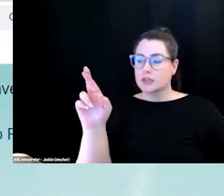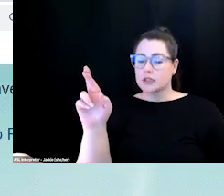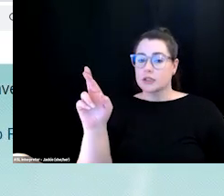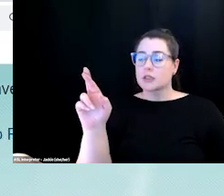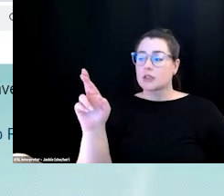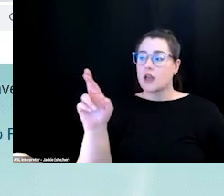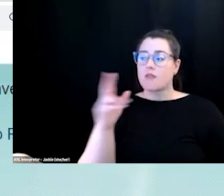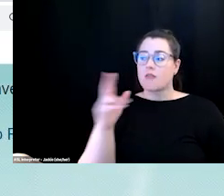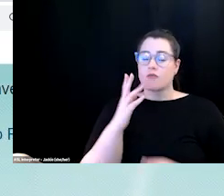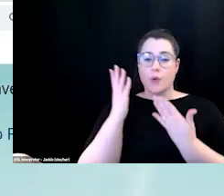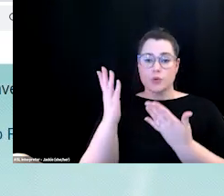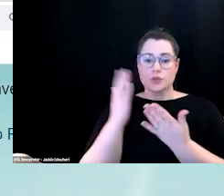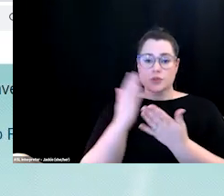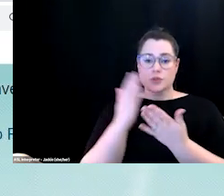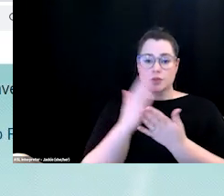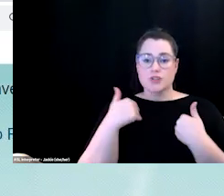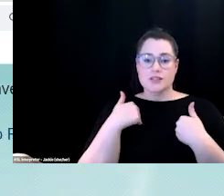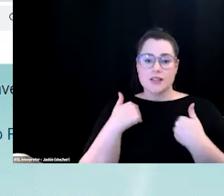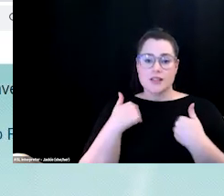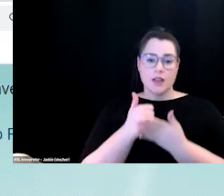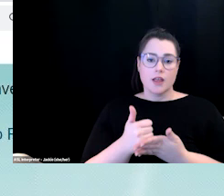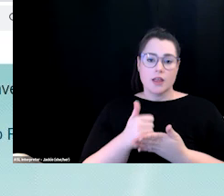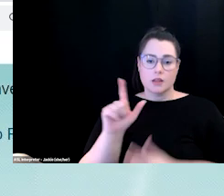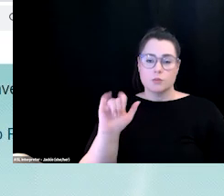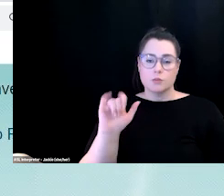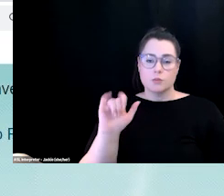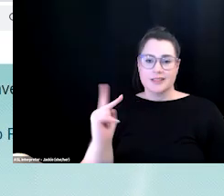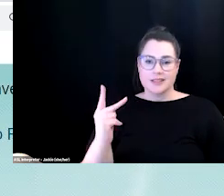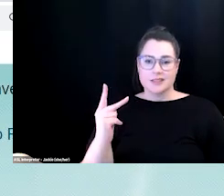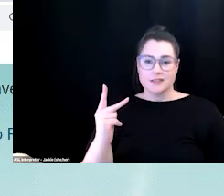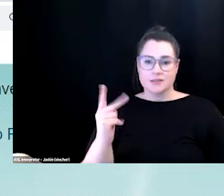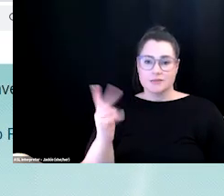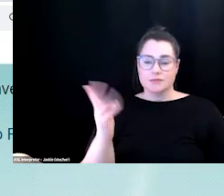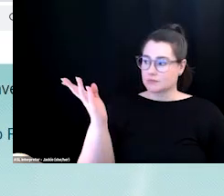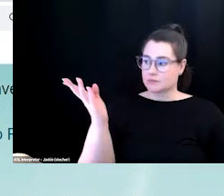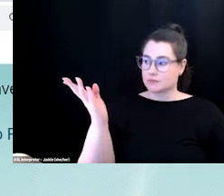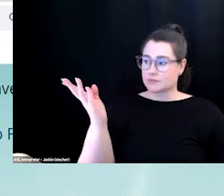there are what I call helpful links. So there is a link to the PAPPG, and there's a link